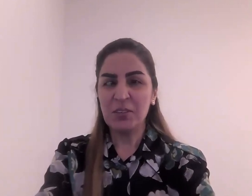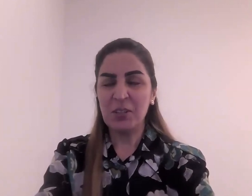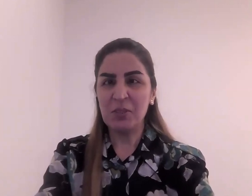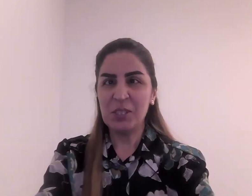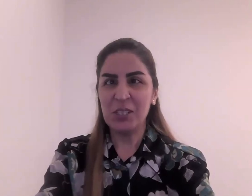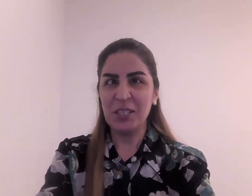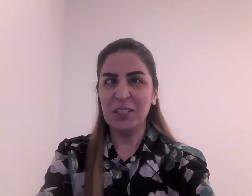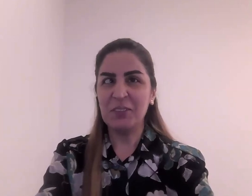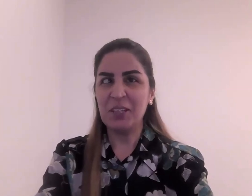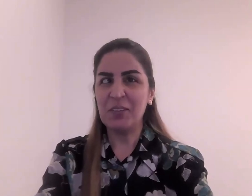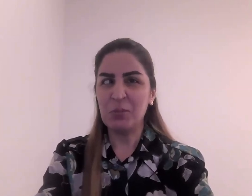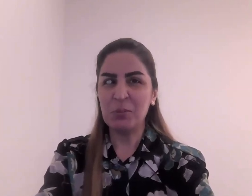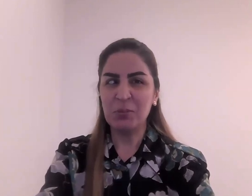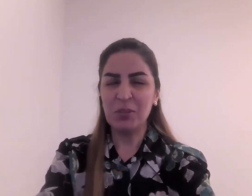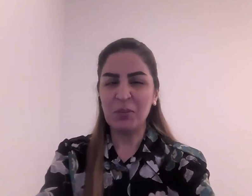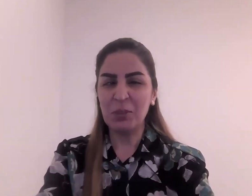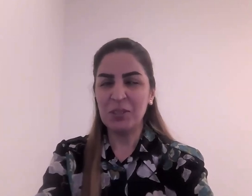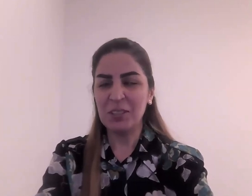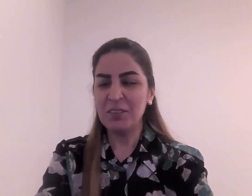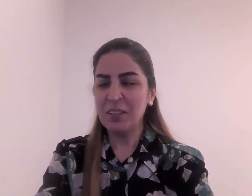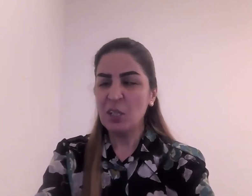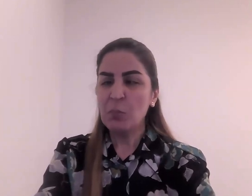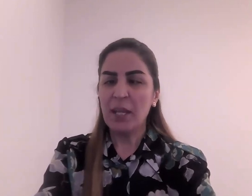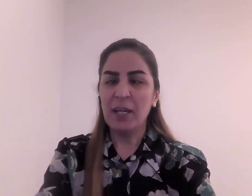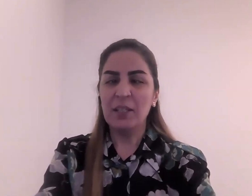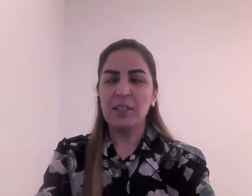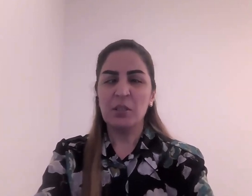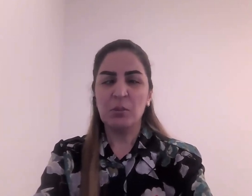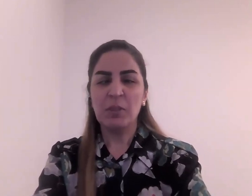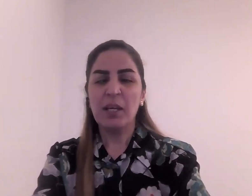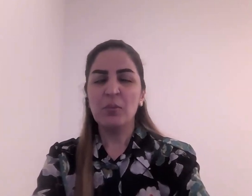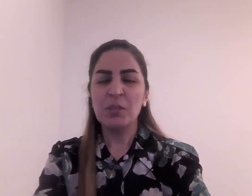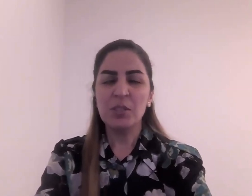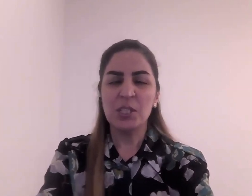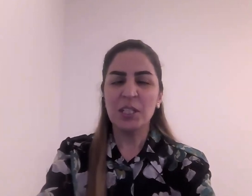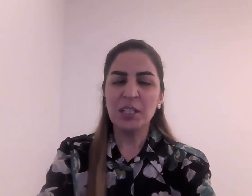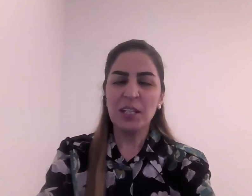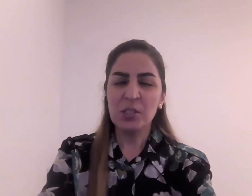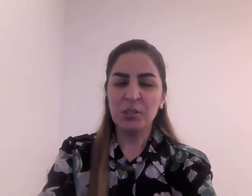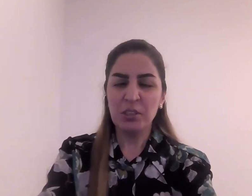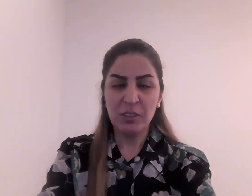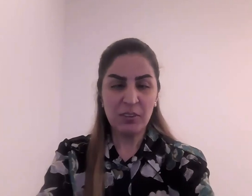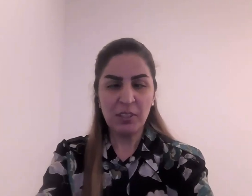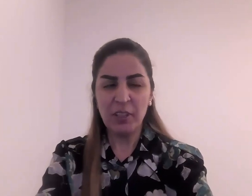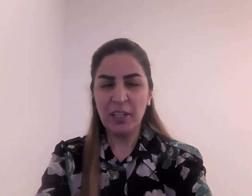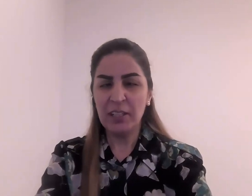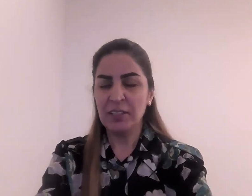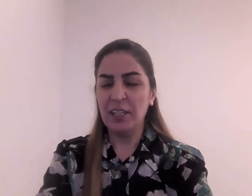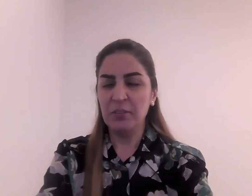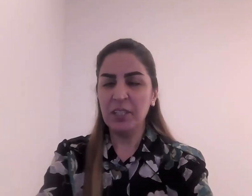writers of the United Nations Convention on the rights of people with disabilities and has been teaching in university in